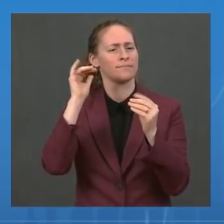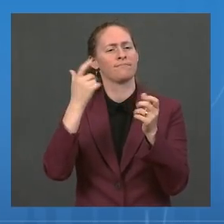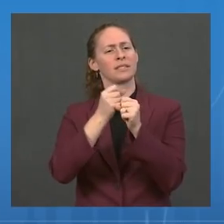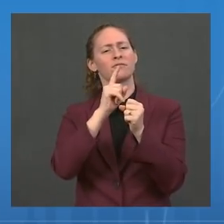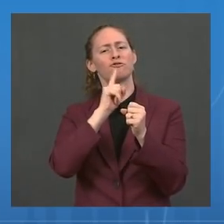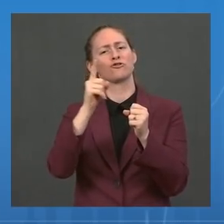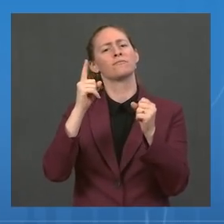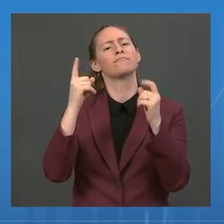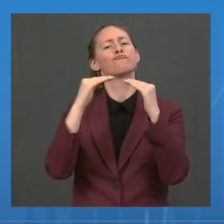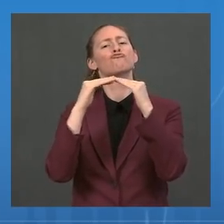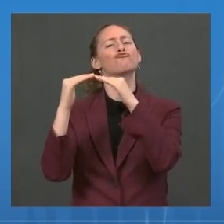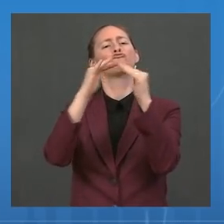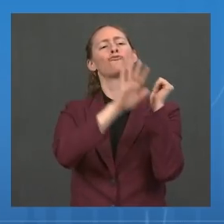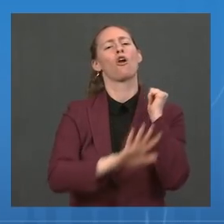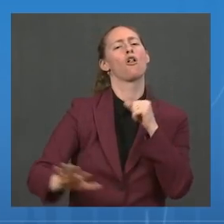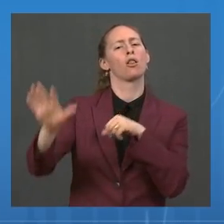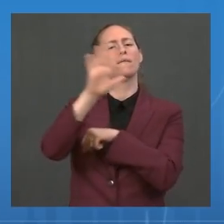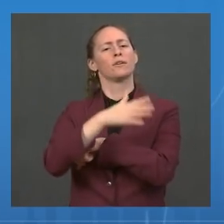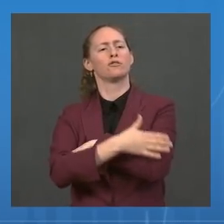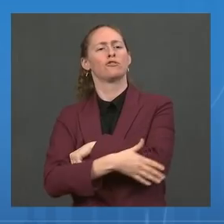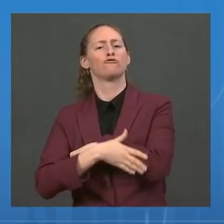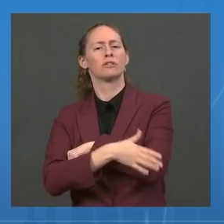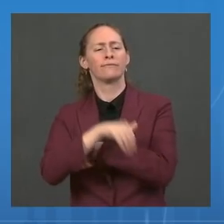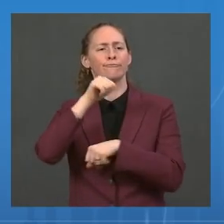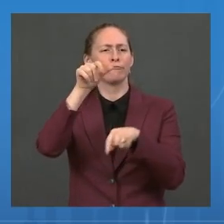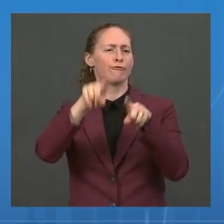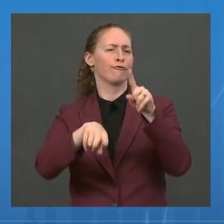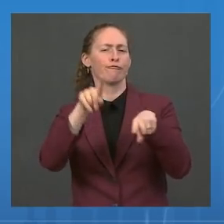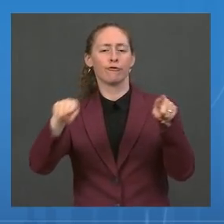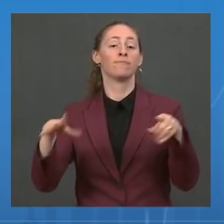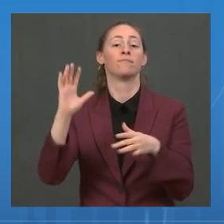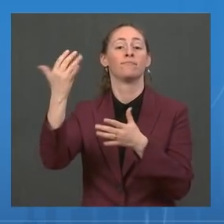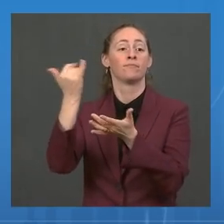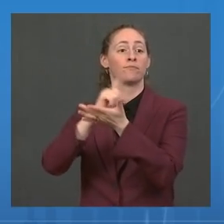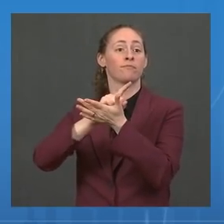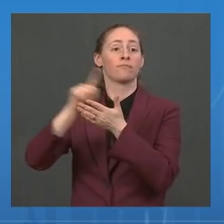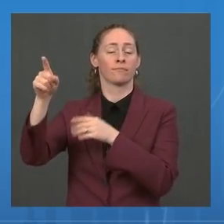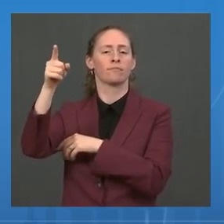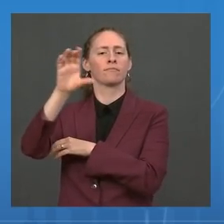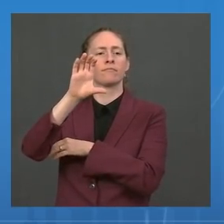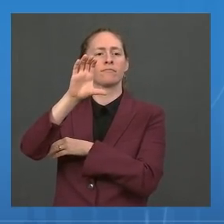This week, CDC released a health alert highlighting the incredibly low rates of vaccination